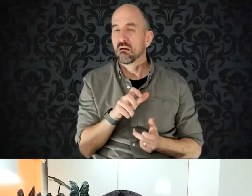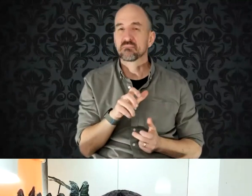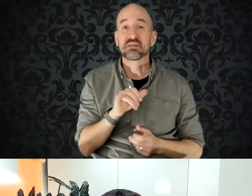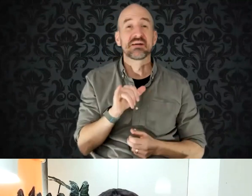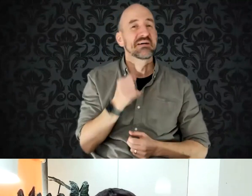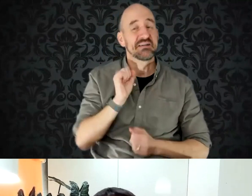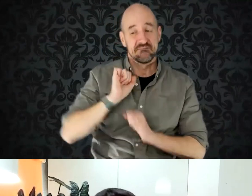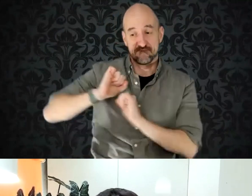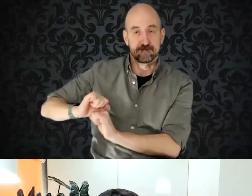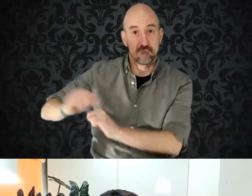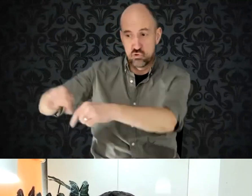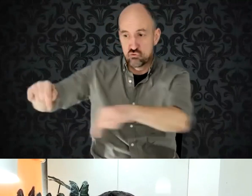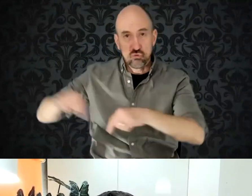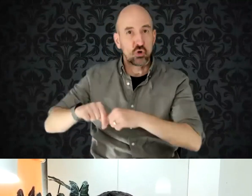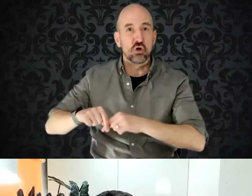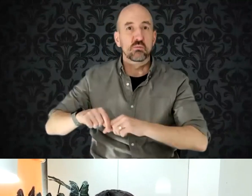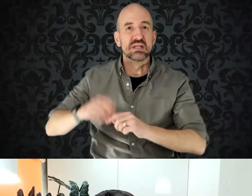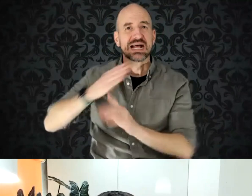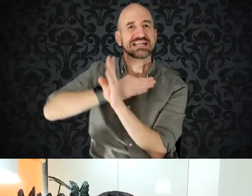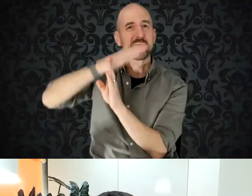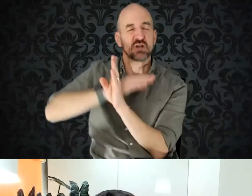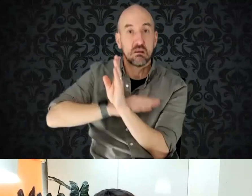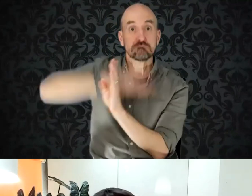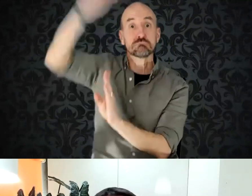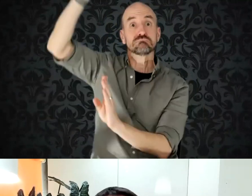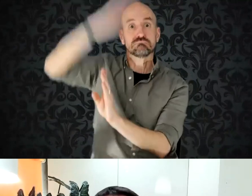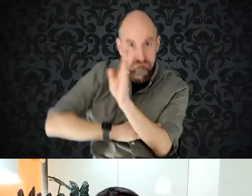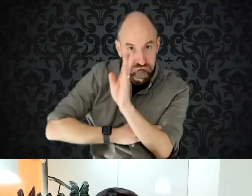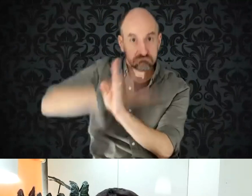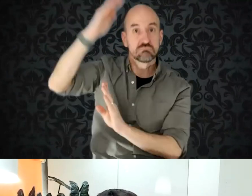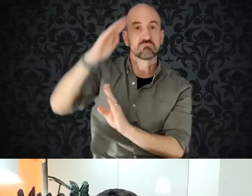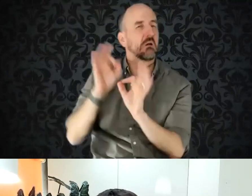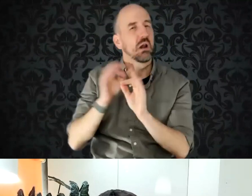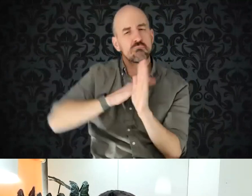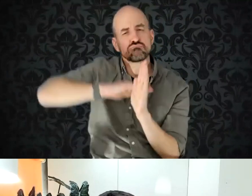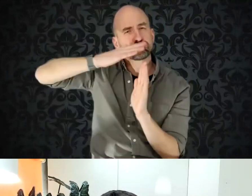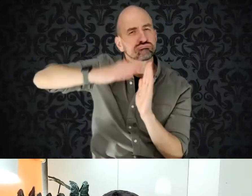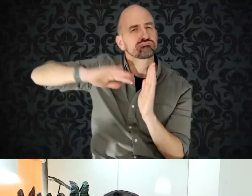is time to rest, i.e. wintertime. I would say, as long as there aren't any huge